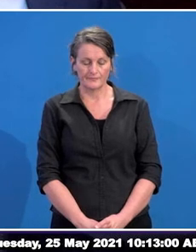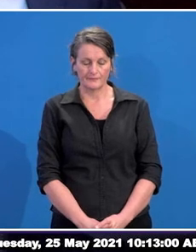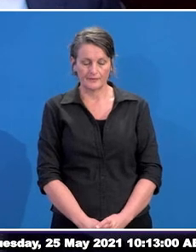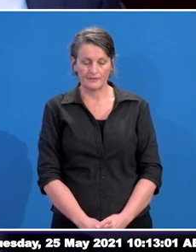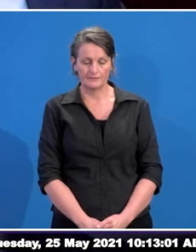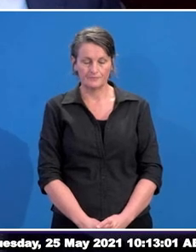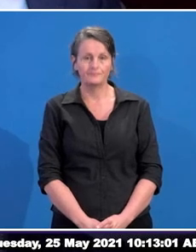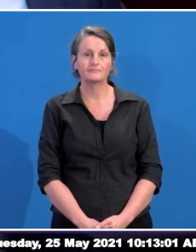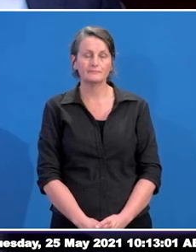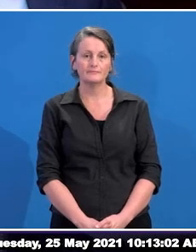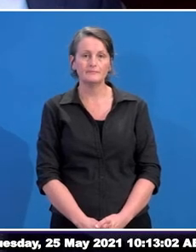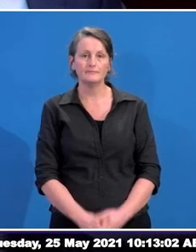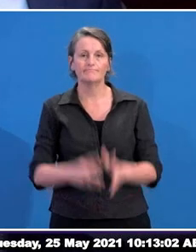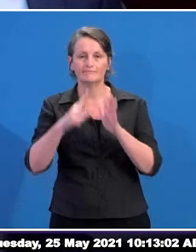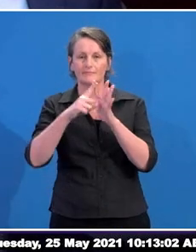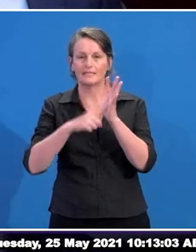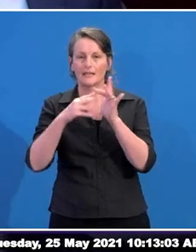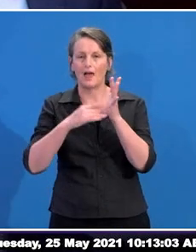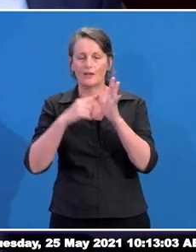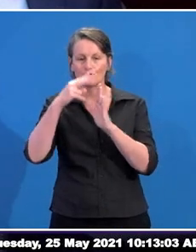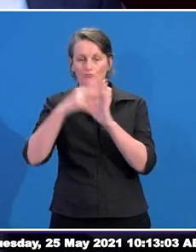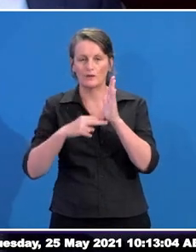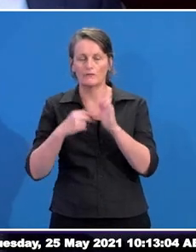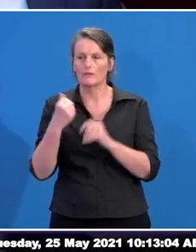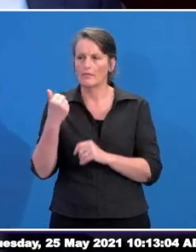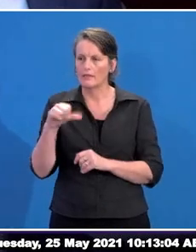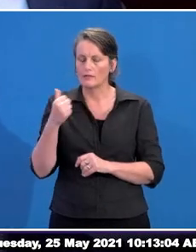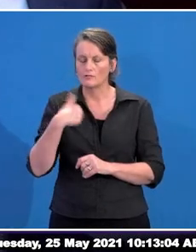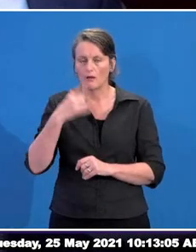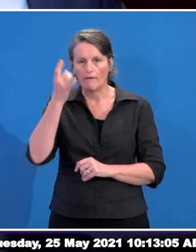Yeah. It's amazing what I've blocked out of my memory. Right. And working backwards,